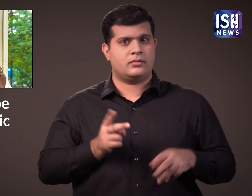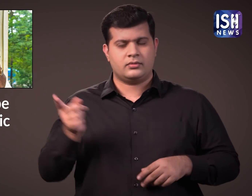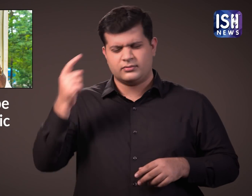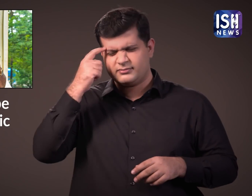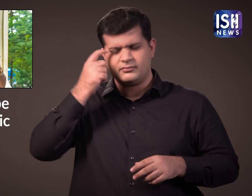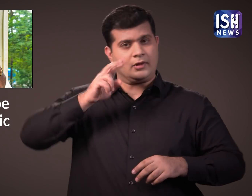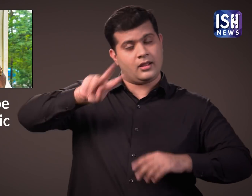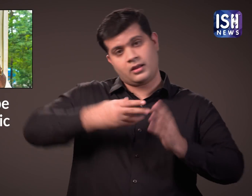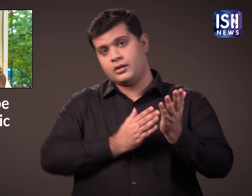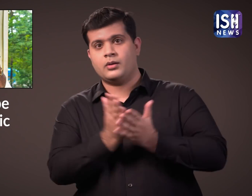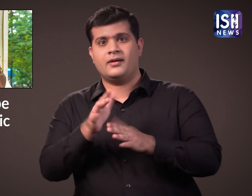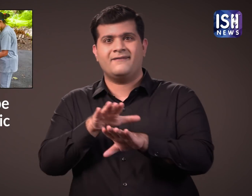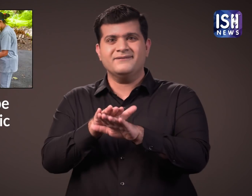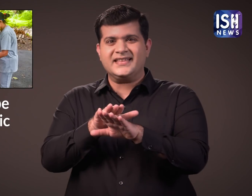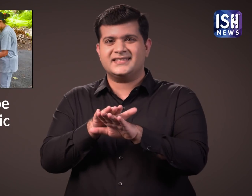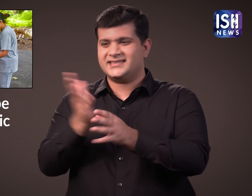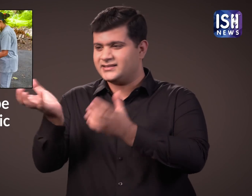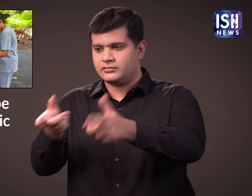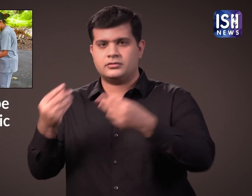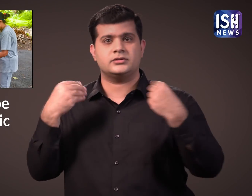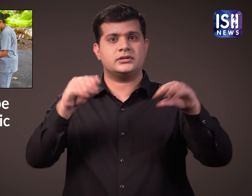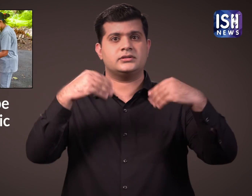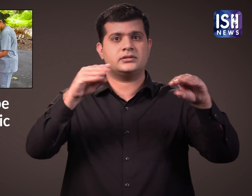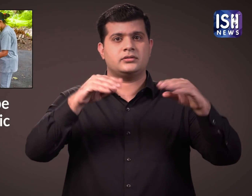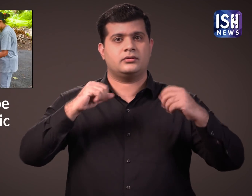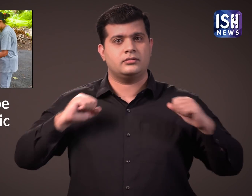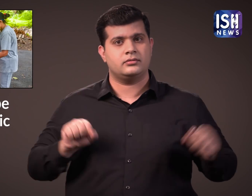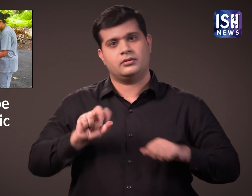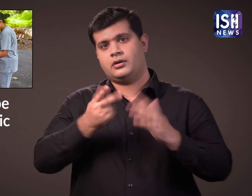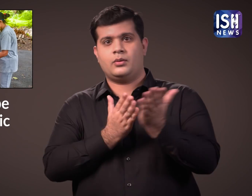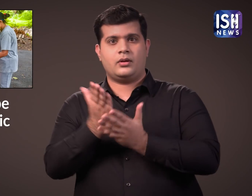and so he started selling seafood for survival.